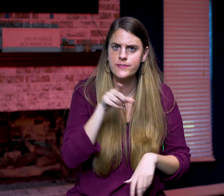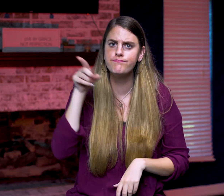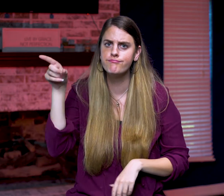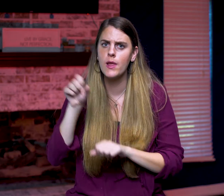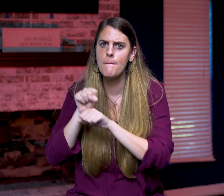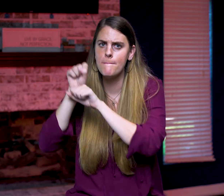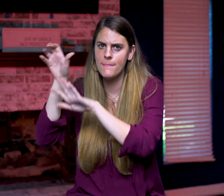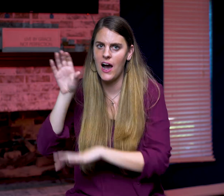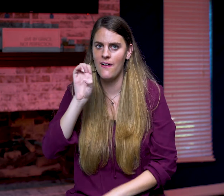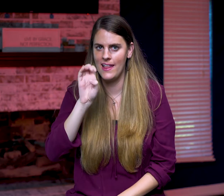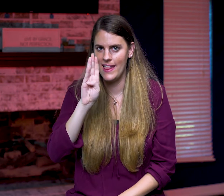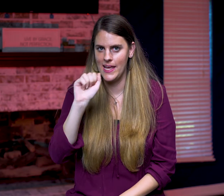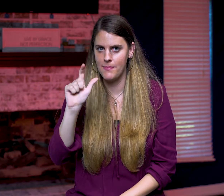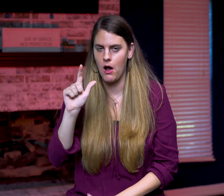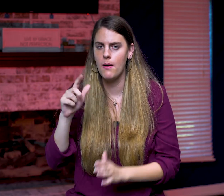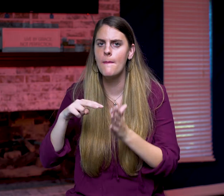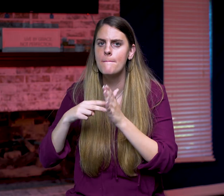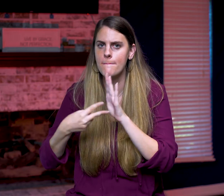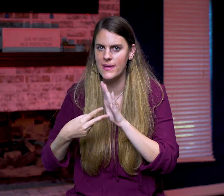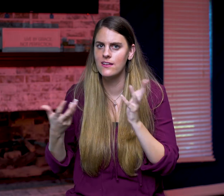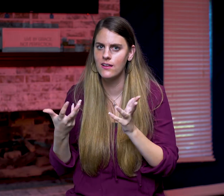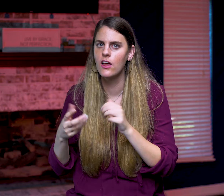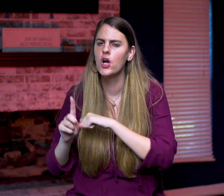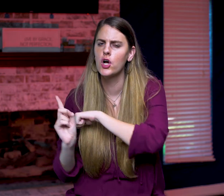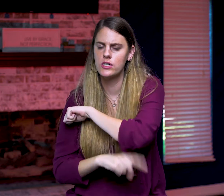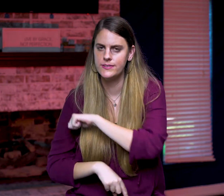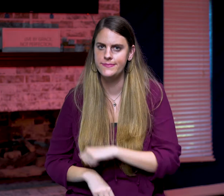and Mount Ebal (cursing).